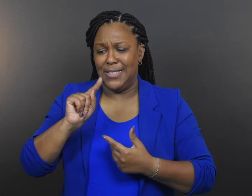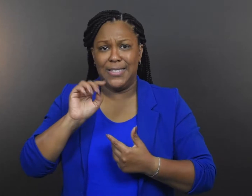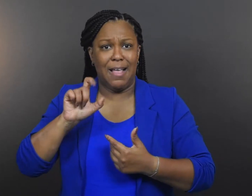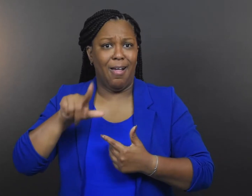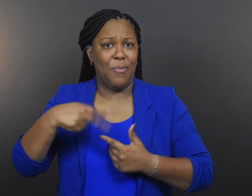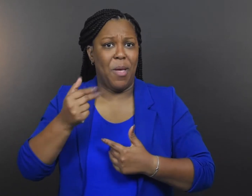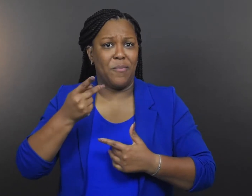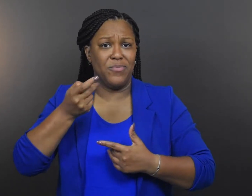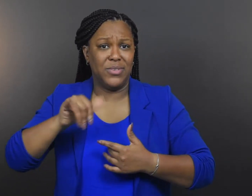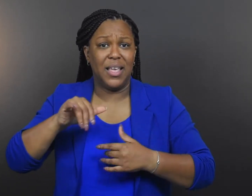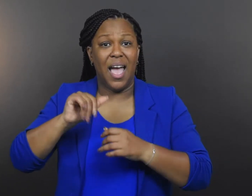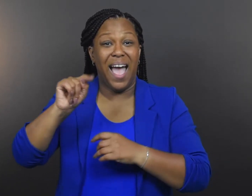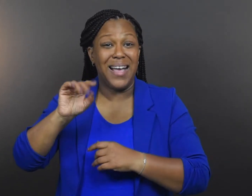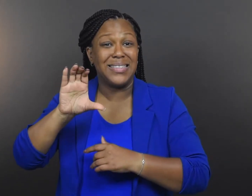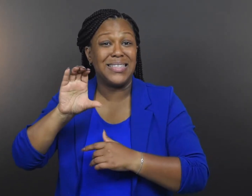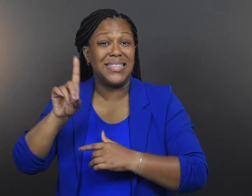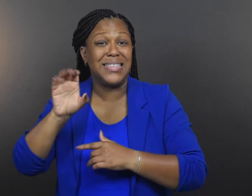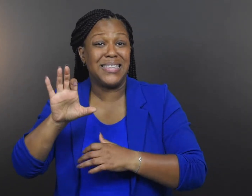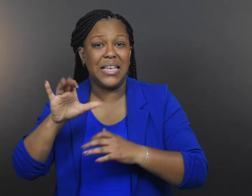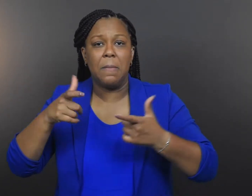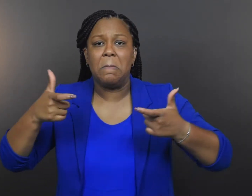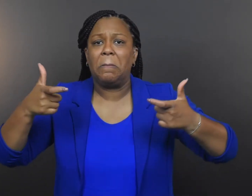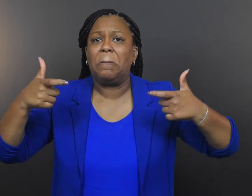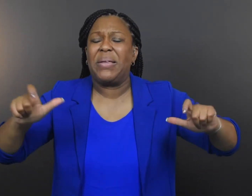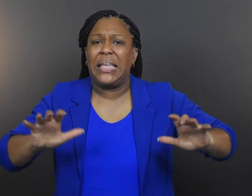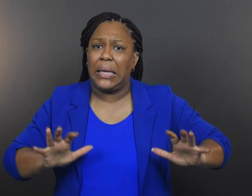telepathology at CDC got a big push.